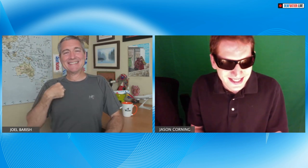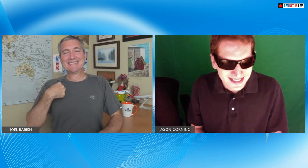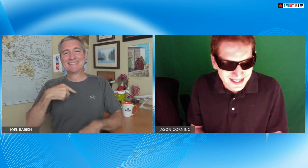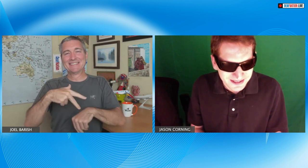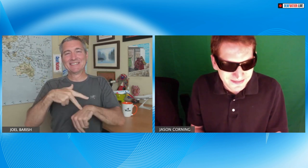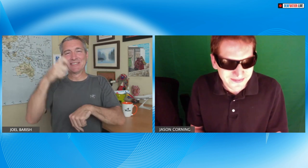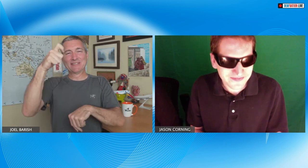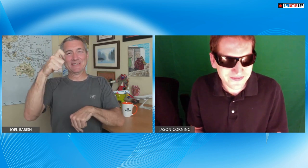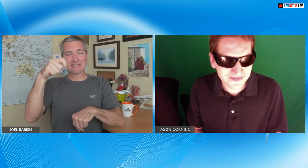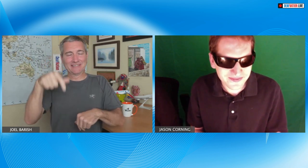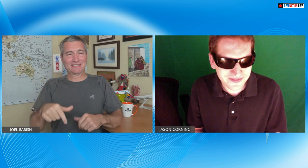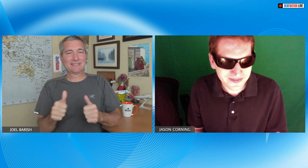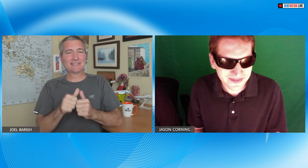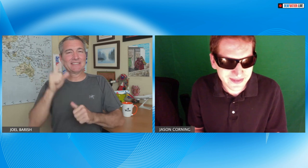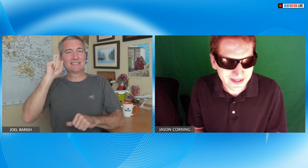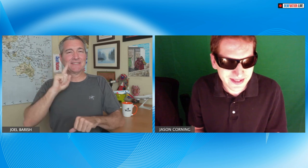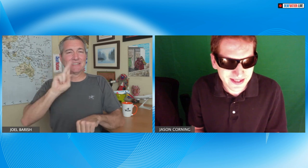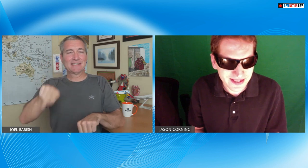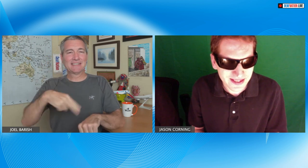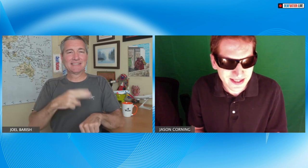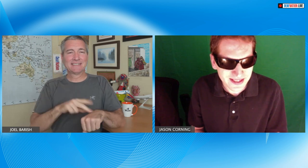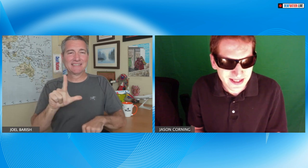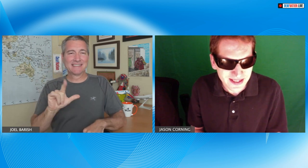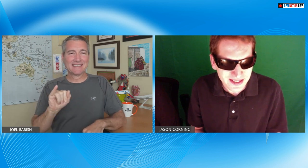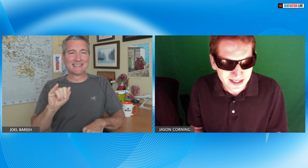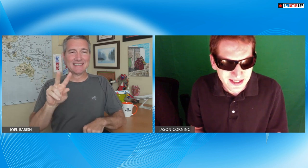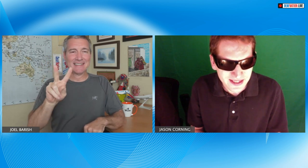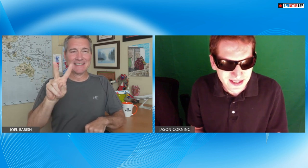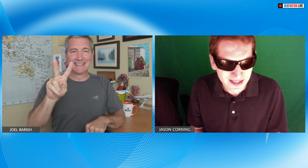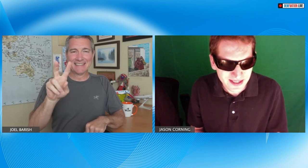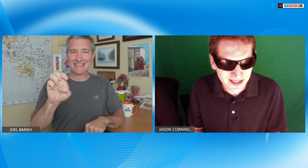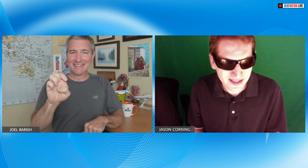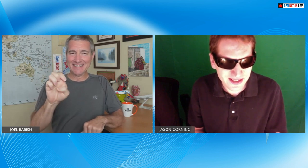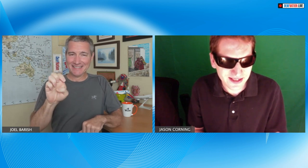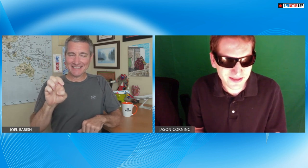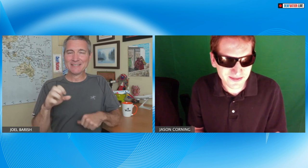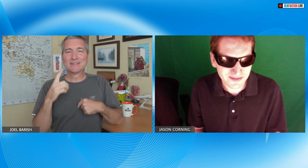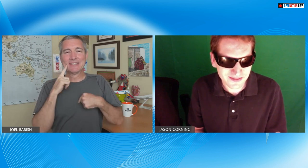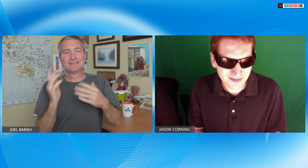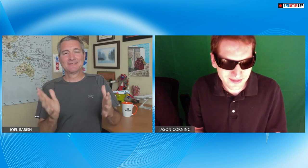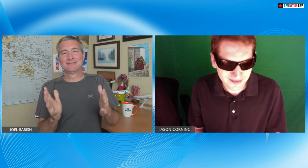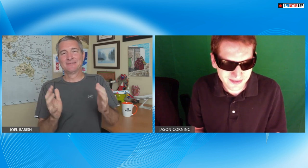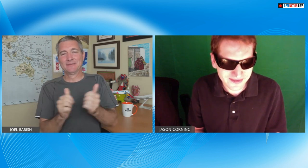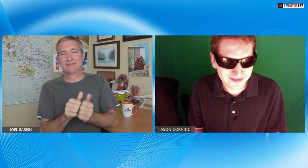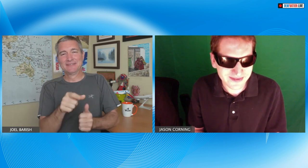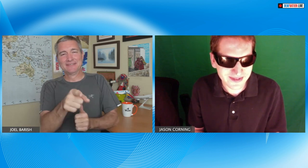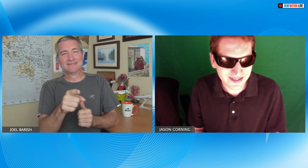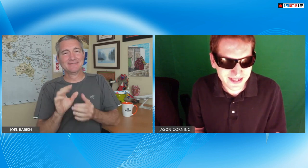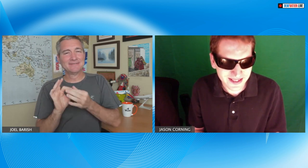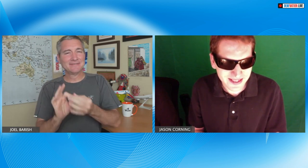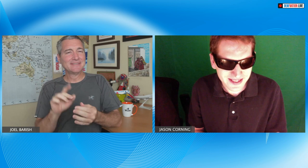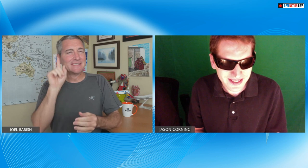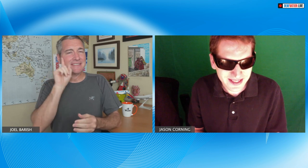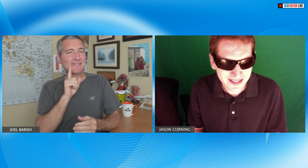I'm Joel with DeafNation LIVE Today our chat with you is related to...